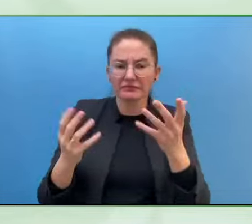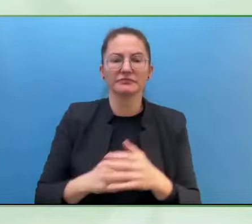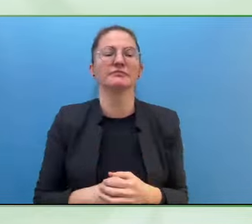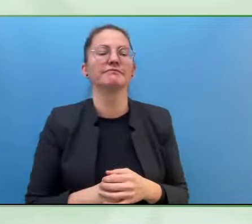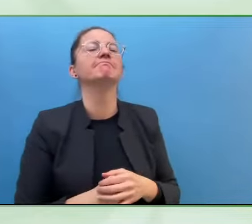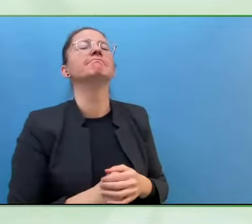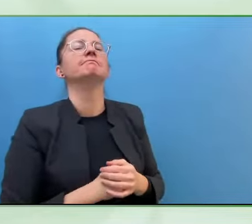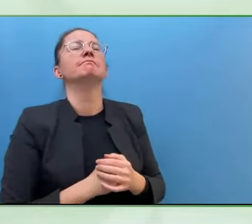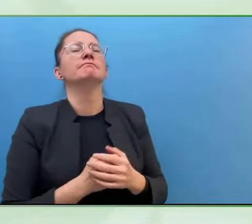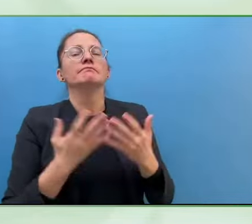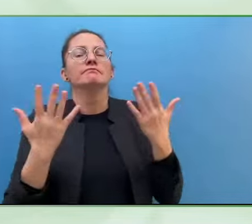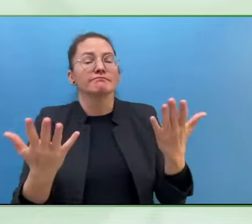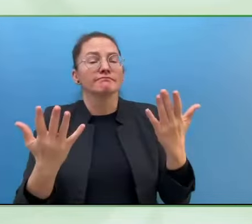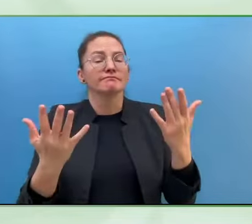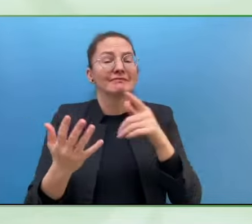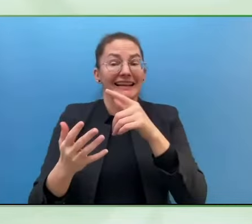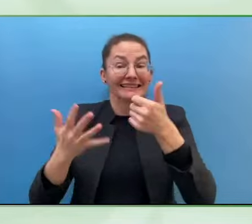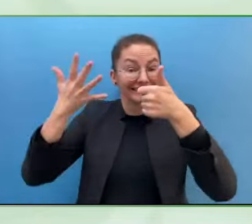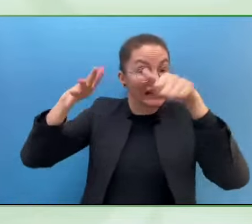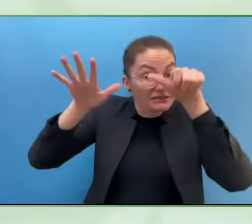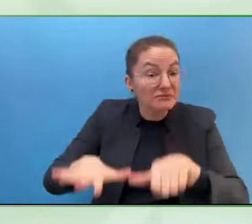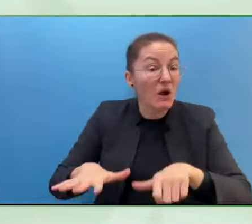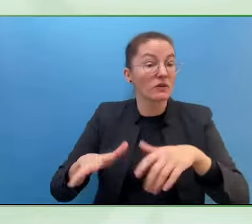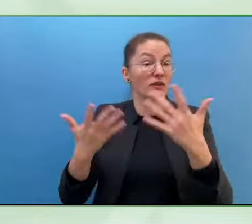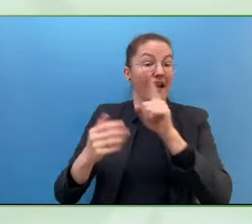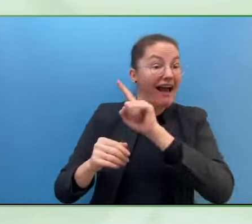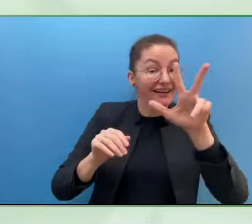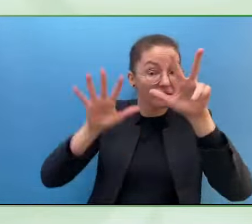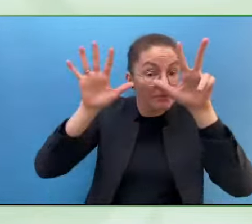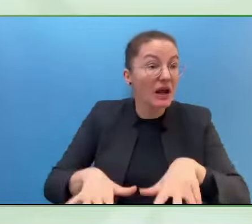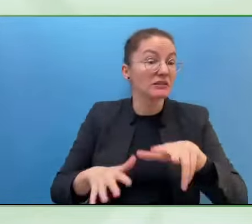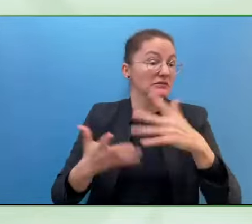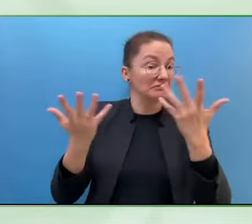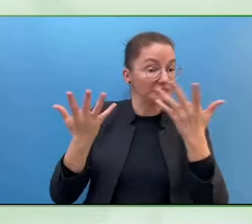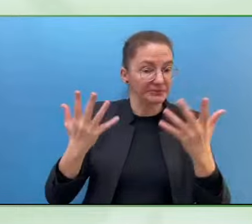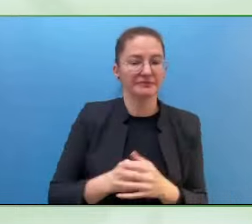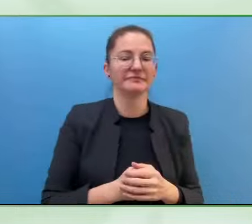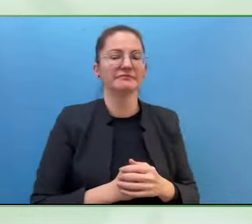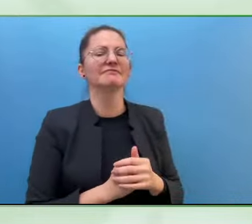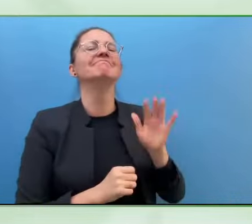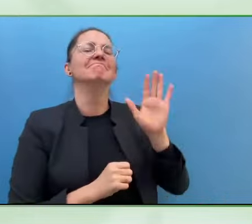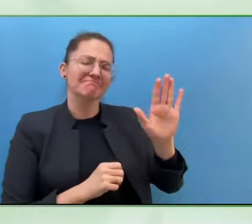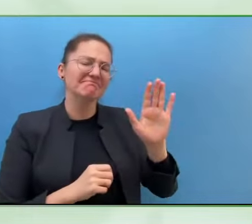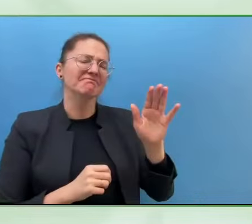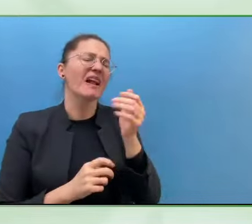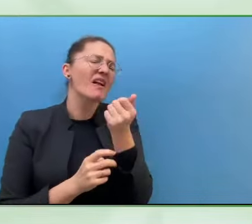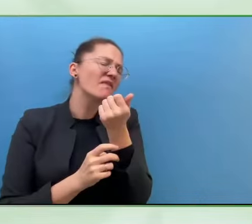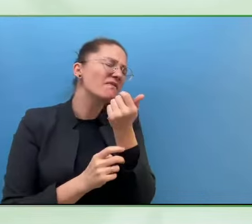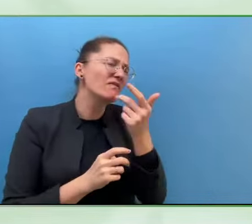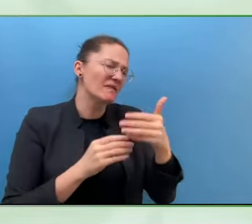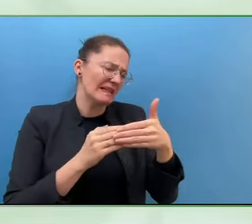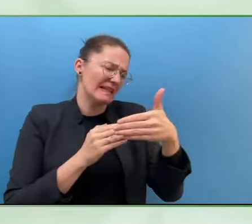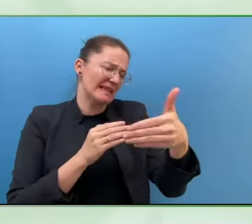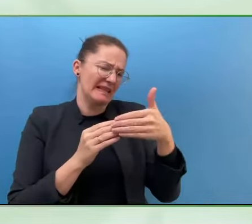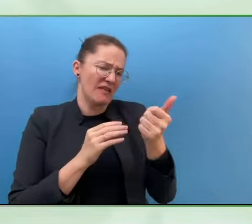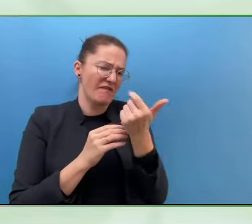We are fulfilling the law gradually, but there are some blindspots that we want to further